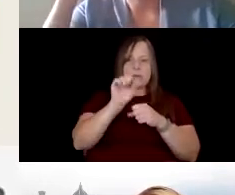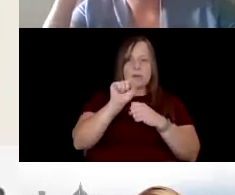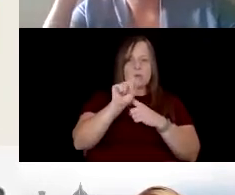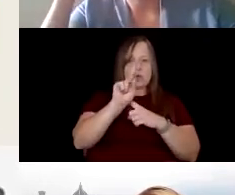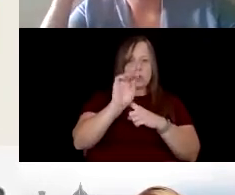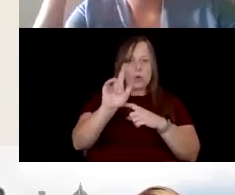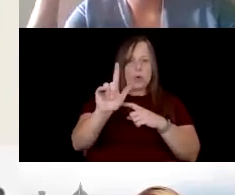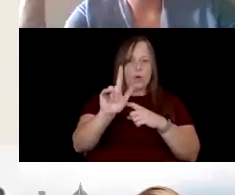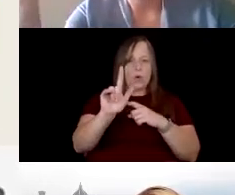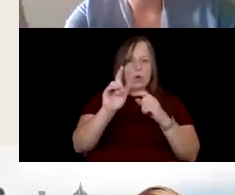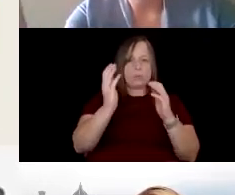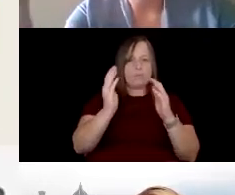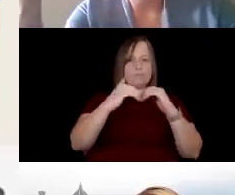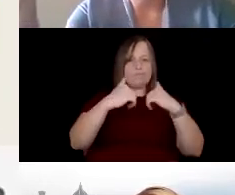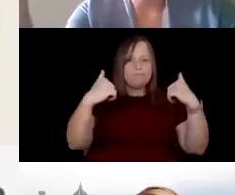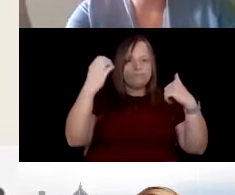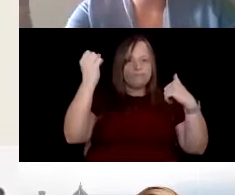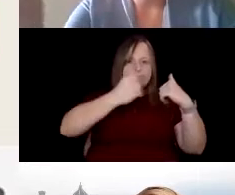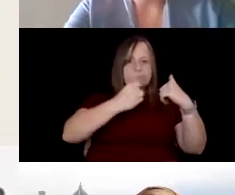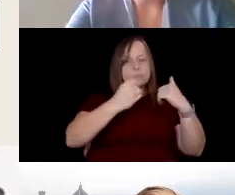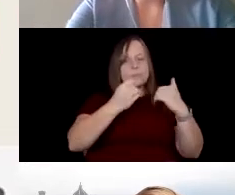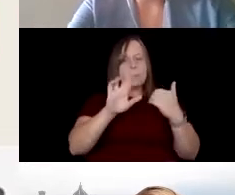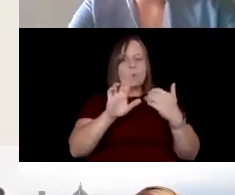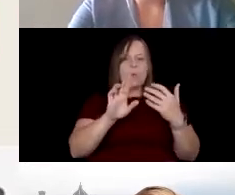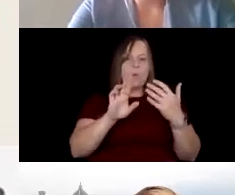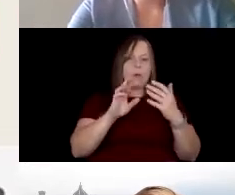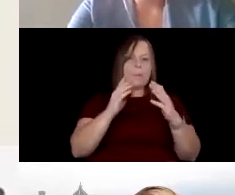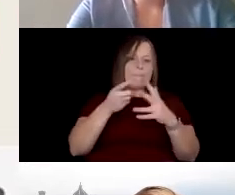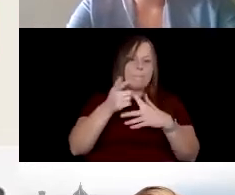is actually penetrated by an object, like a bullet or some kind of projectile.